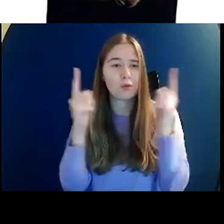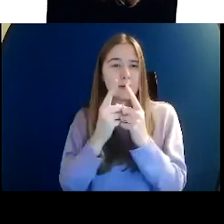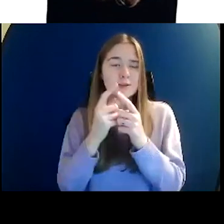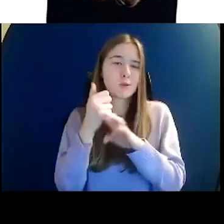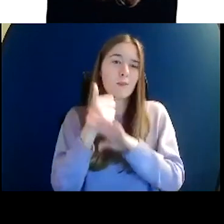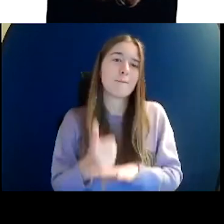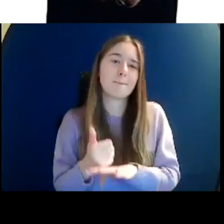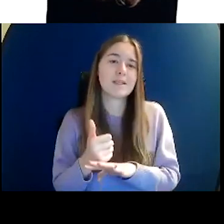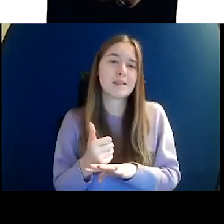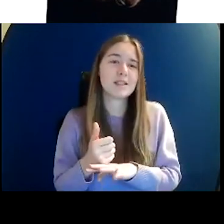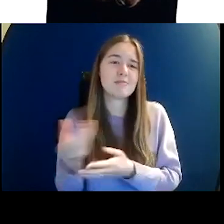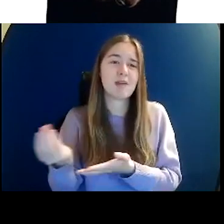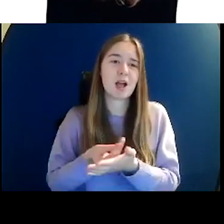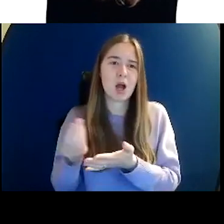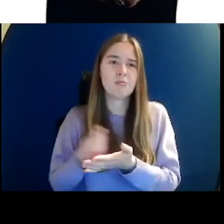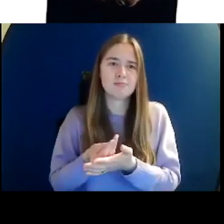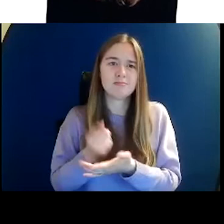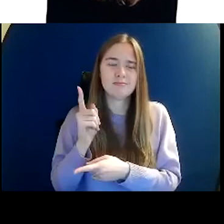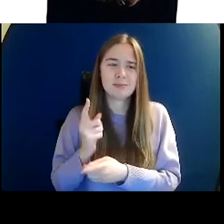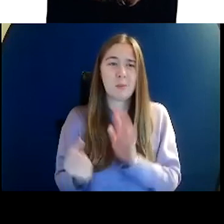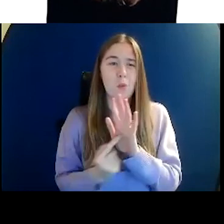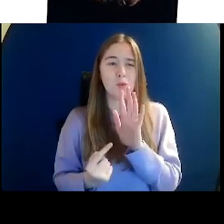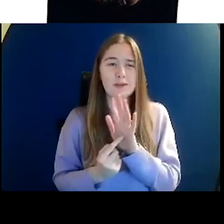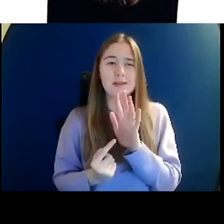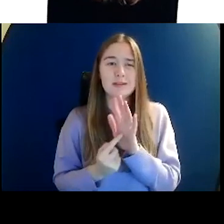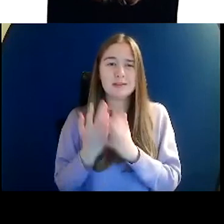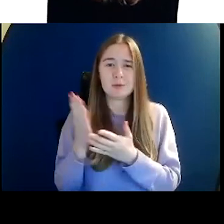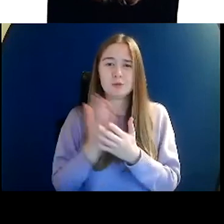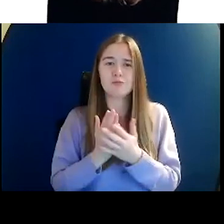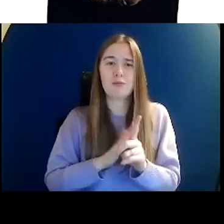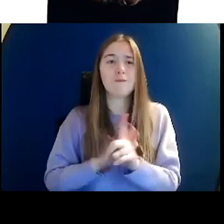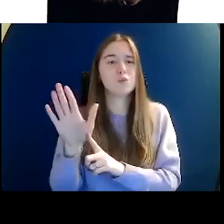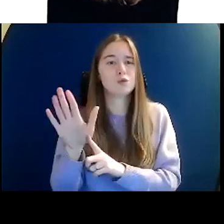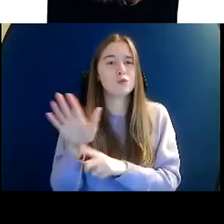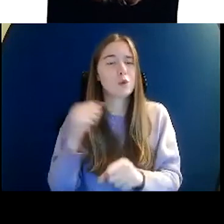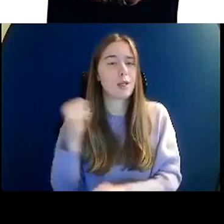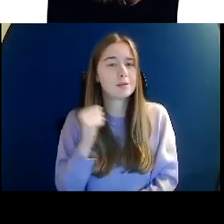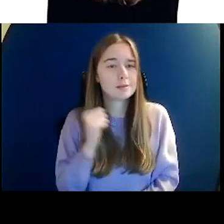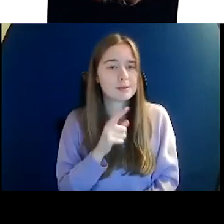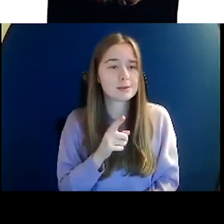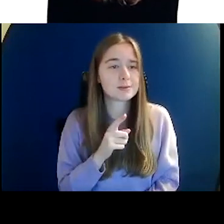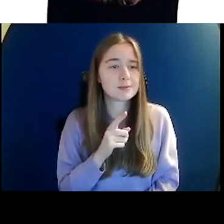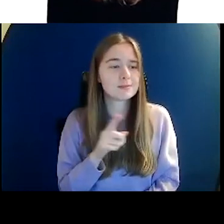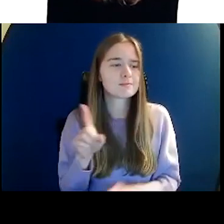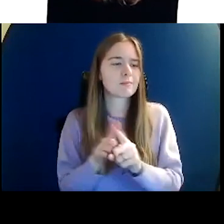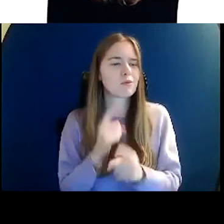that is really important to the future of Scotland. But I also think that Scotland can,